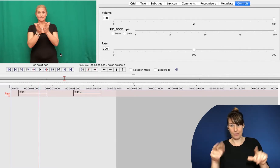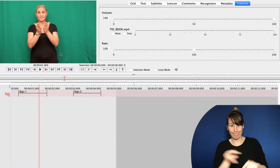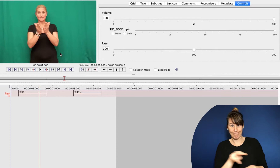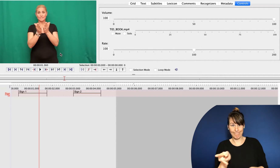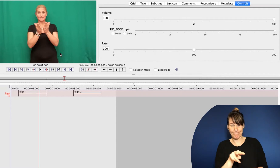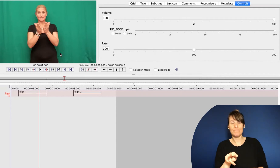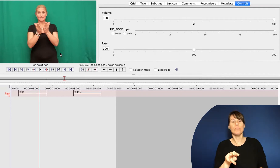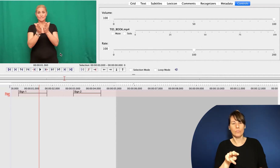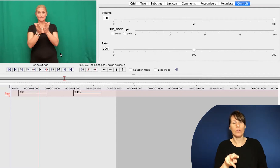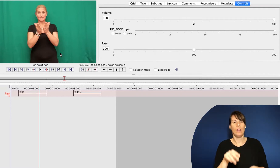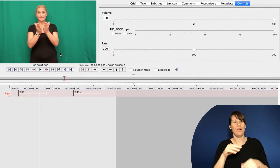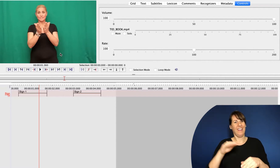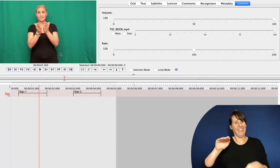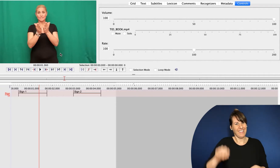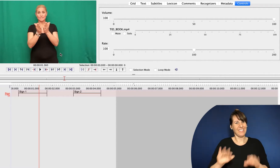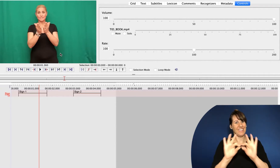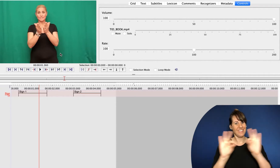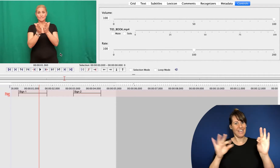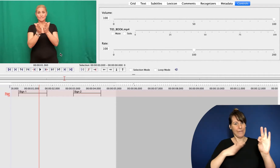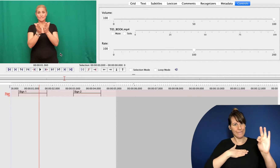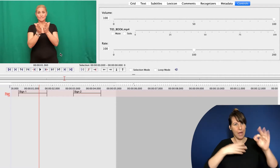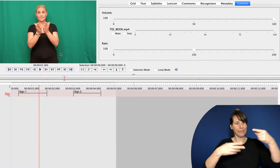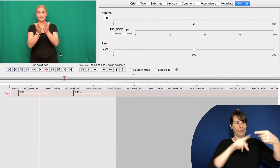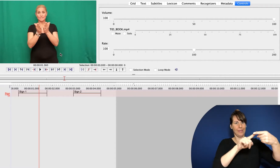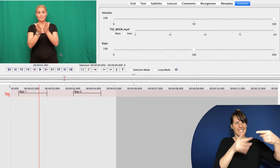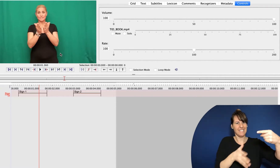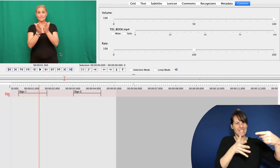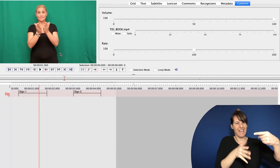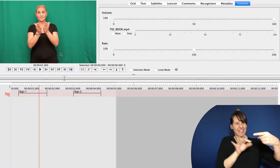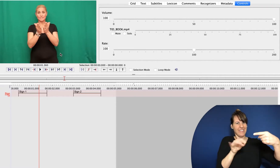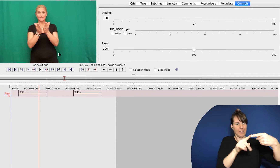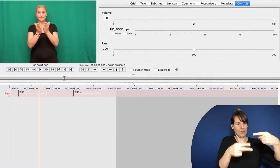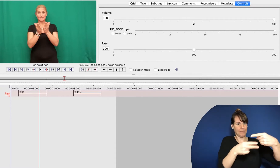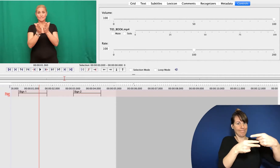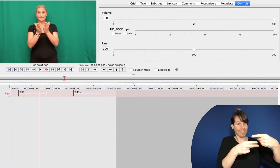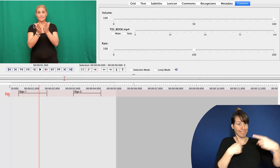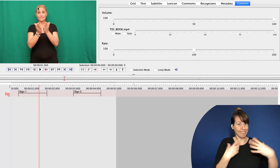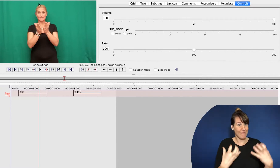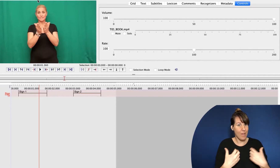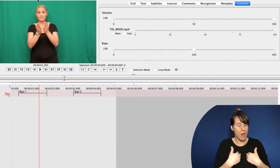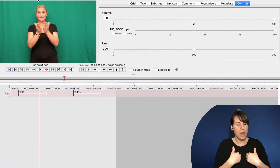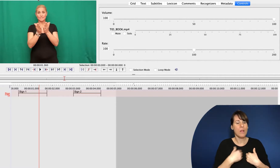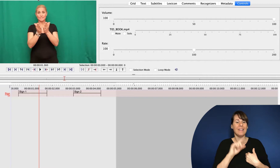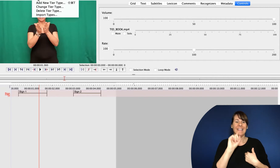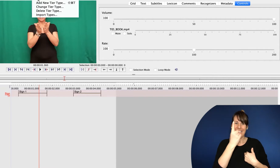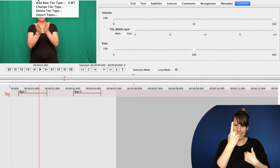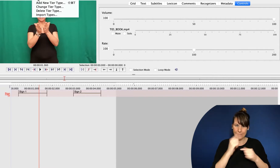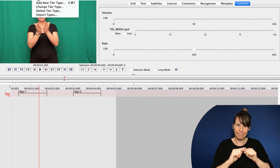tier to be the child tiers of the sign tier. For this I go to "Type".